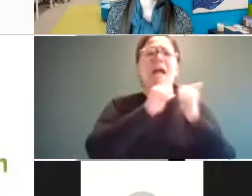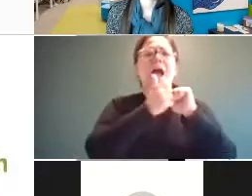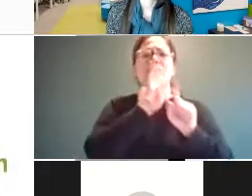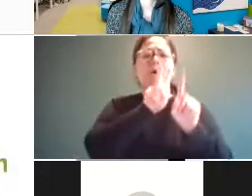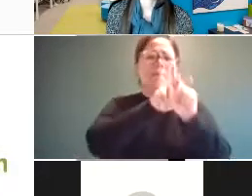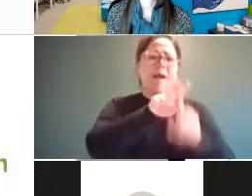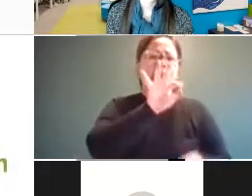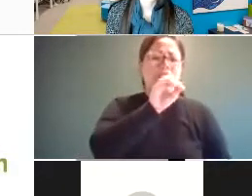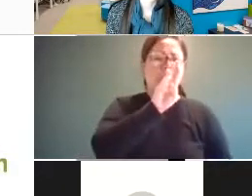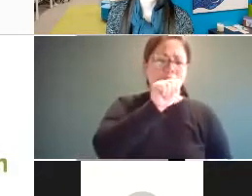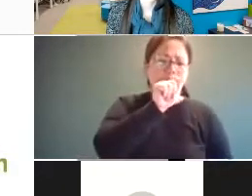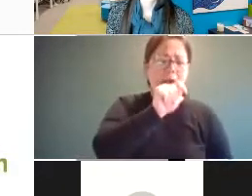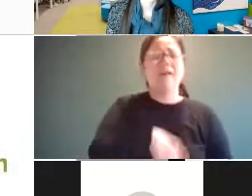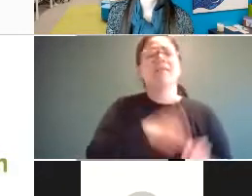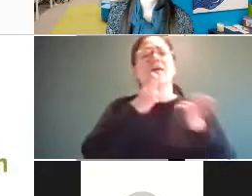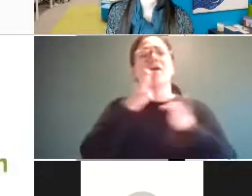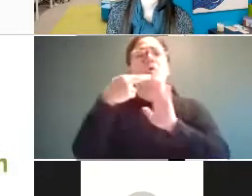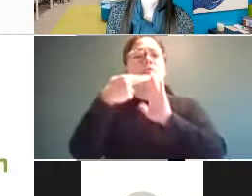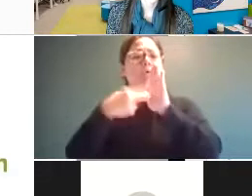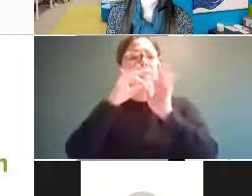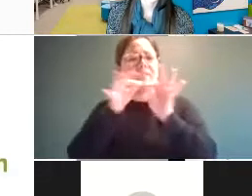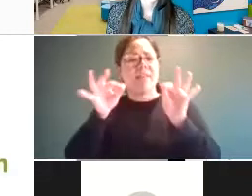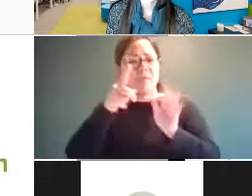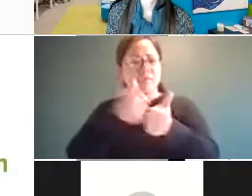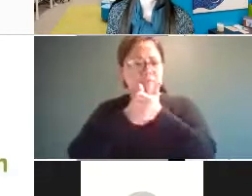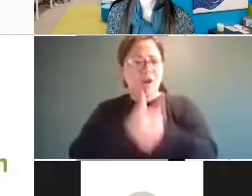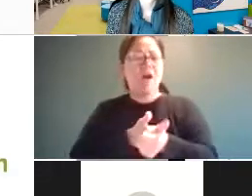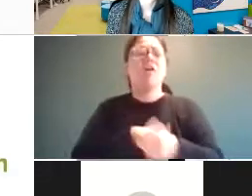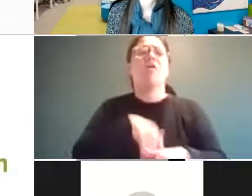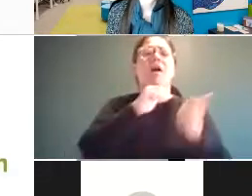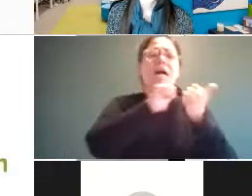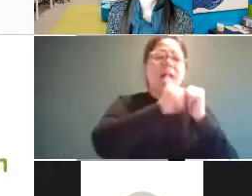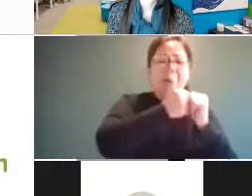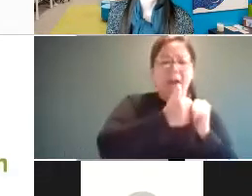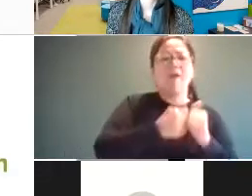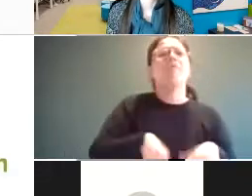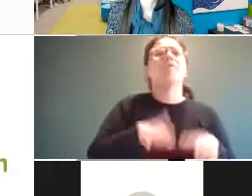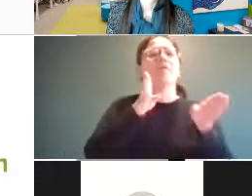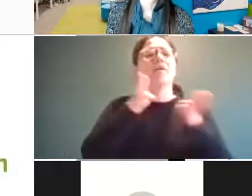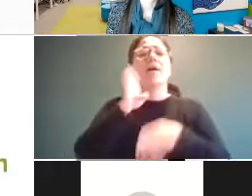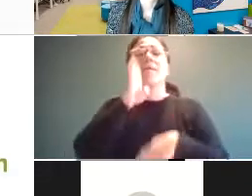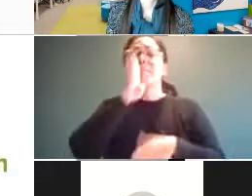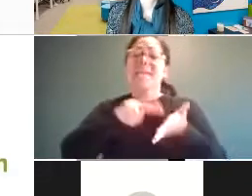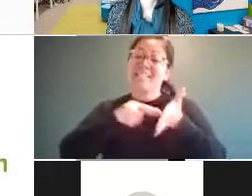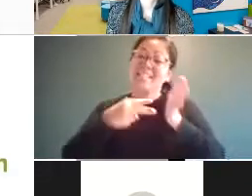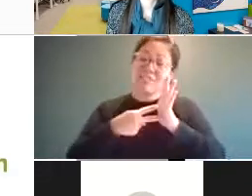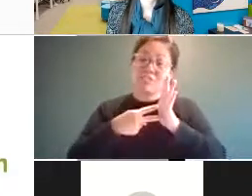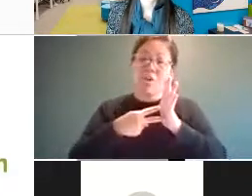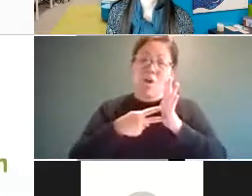and in what rules of language you're following and how. Be intentional about your word choices and what should